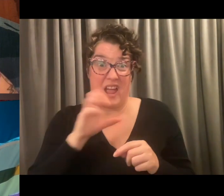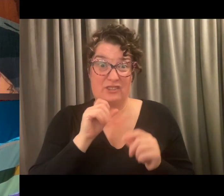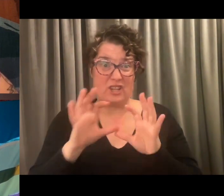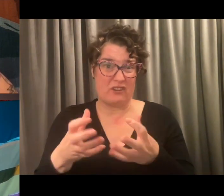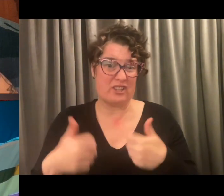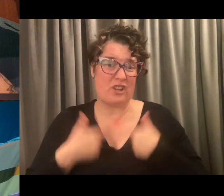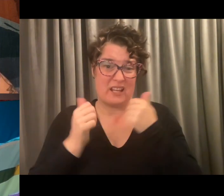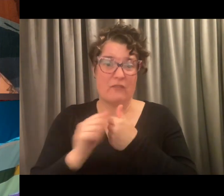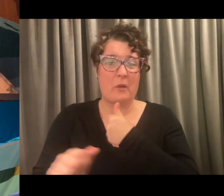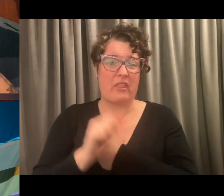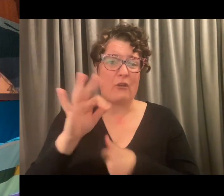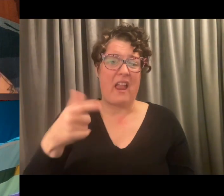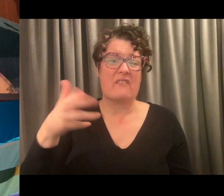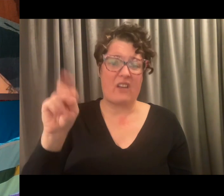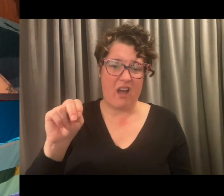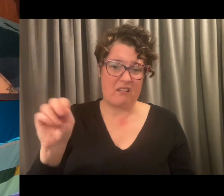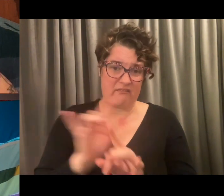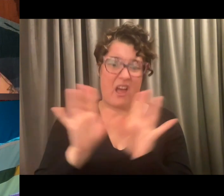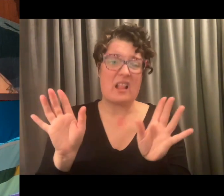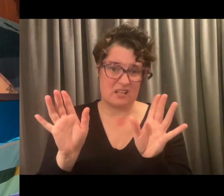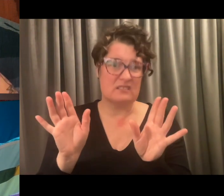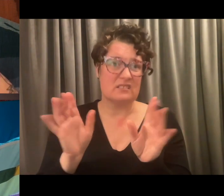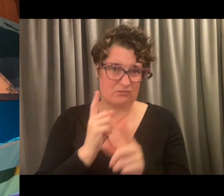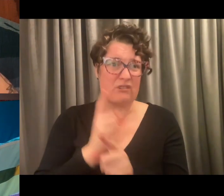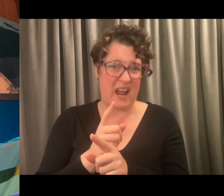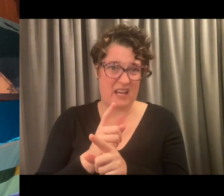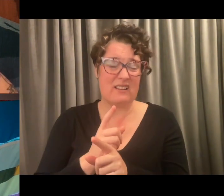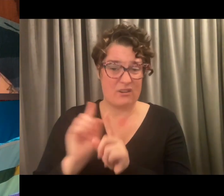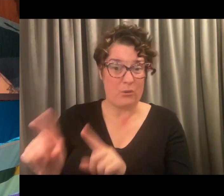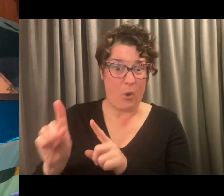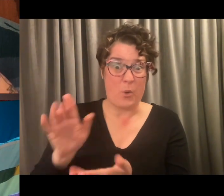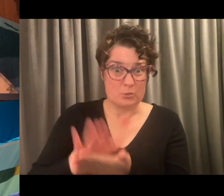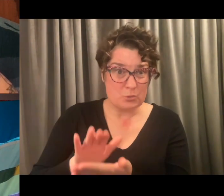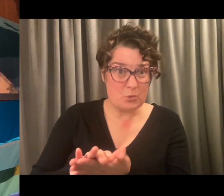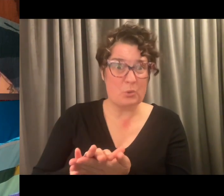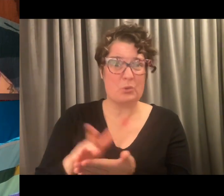Rebekah: At their, in their schools, they're, they're having like the trauma of having to plan for if this happens.